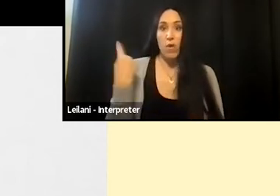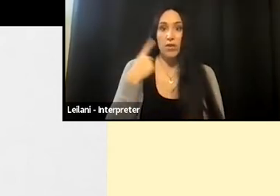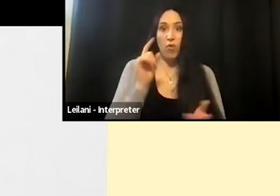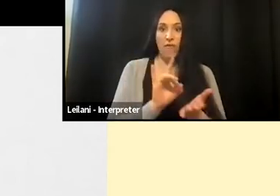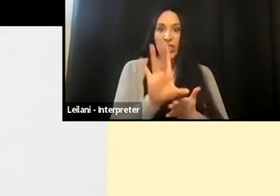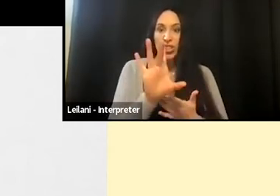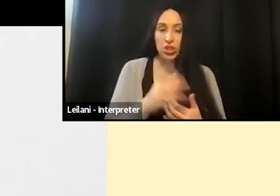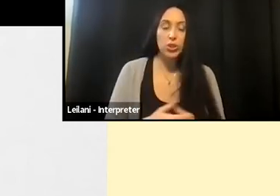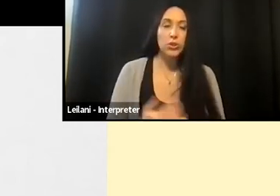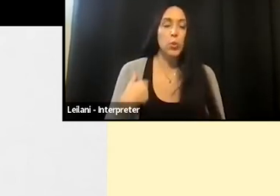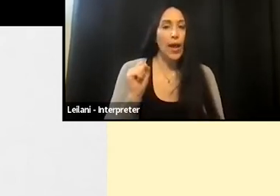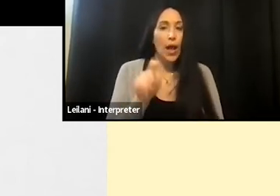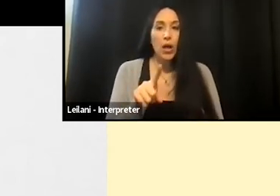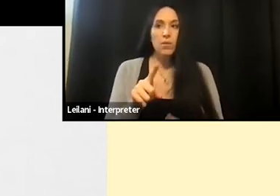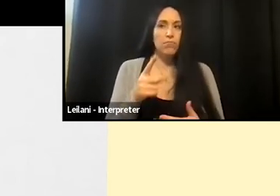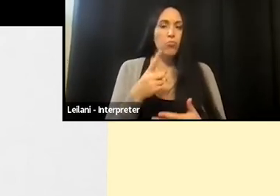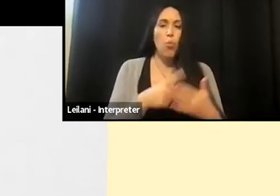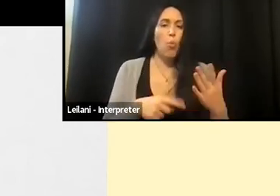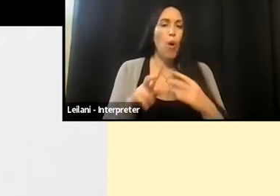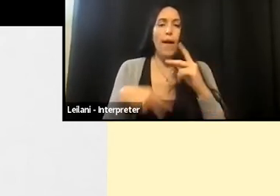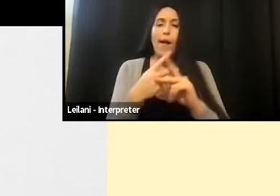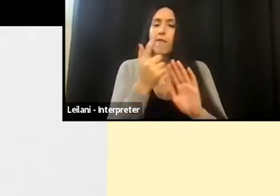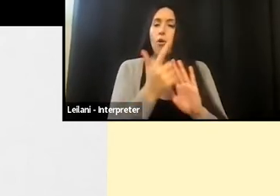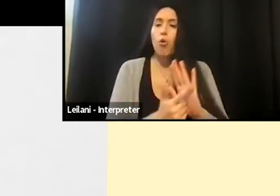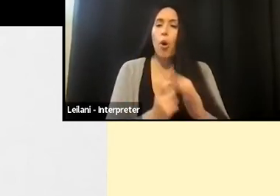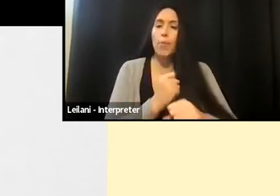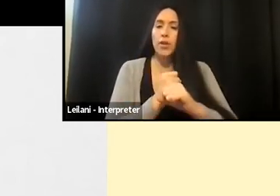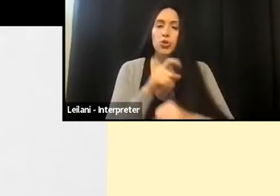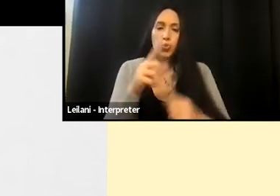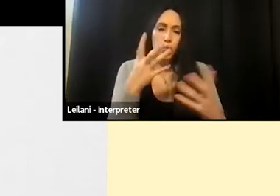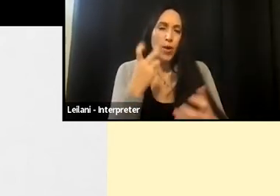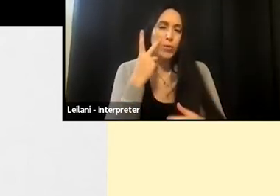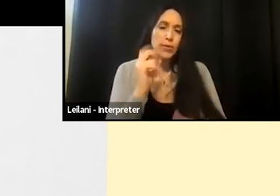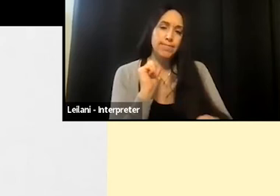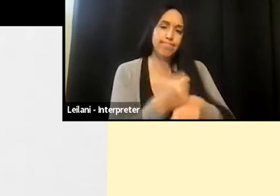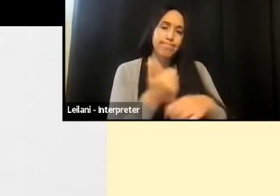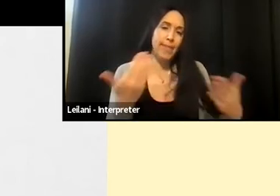what are protections that you wanna see added in Miami-Dade County? And that's really what gave birth